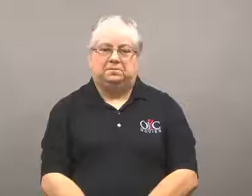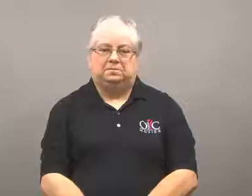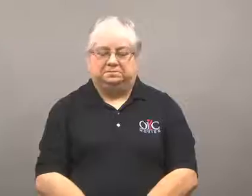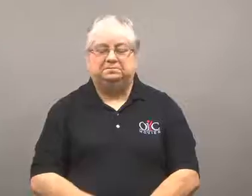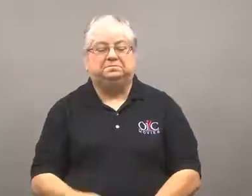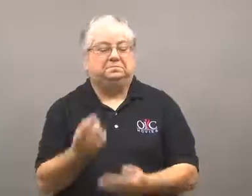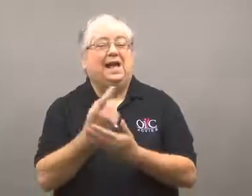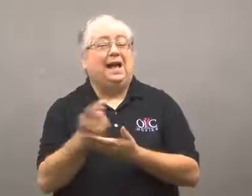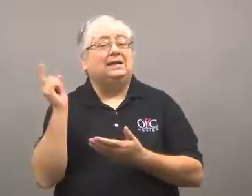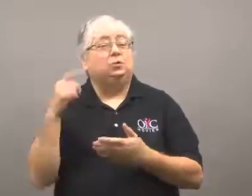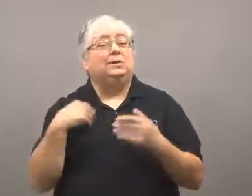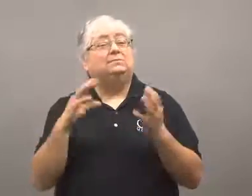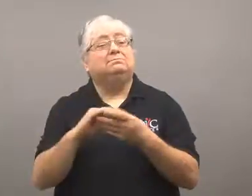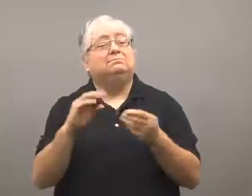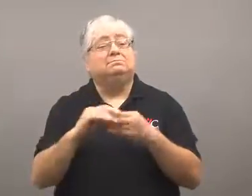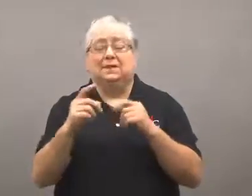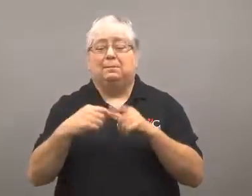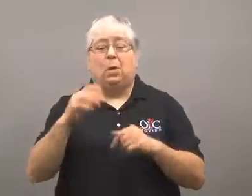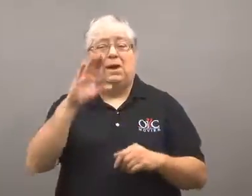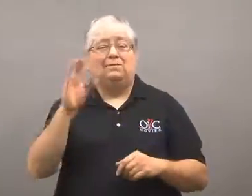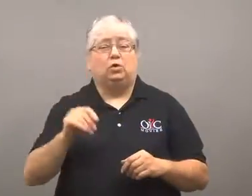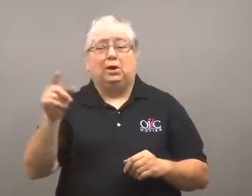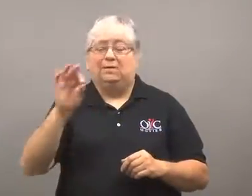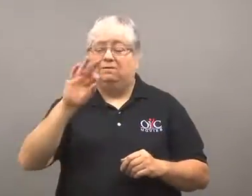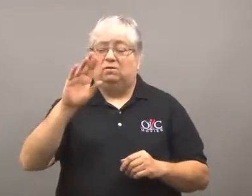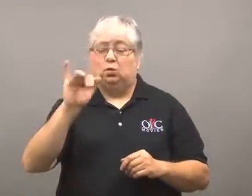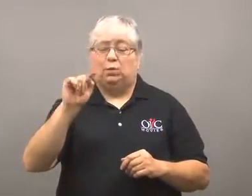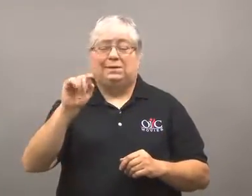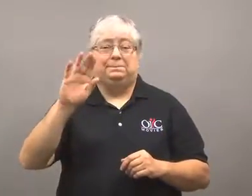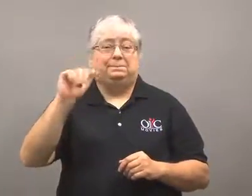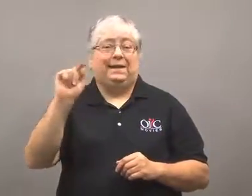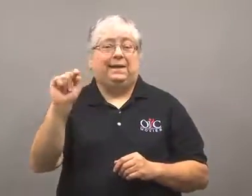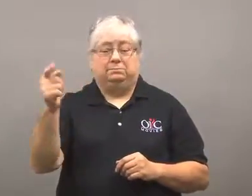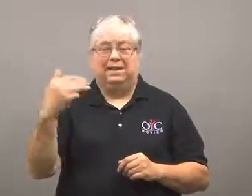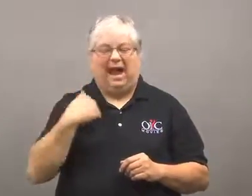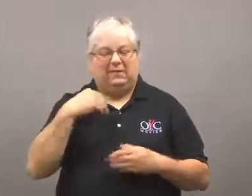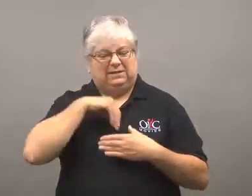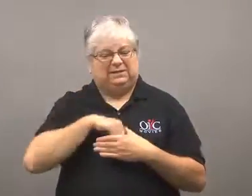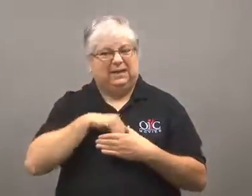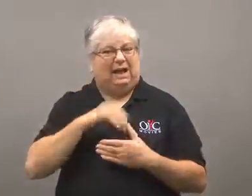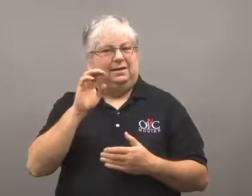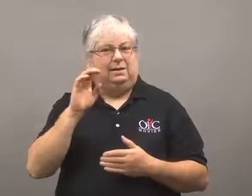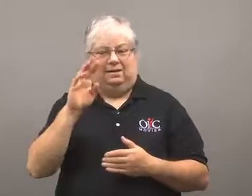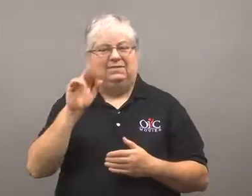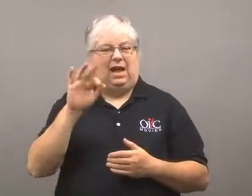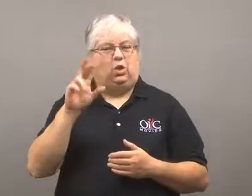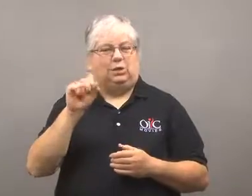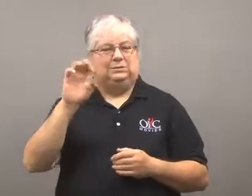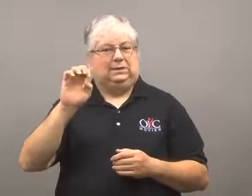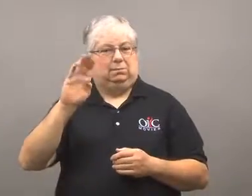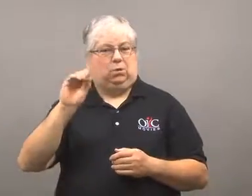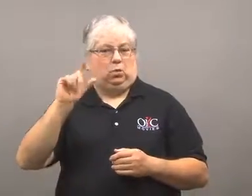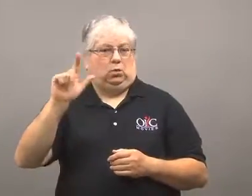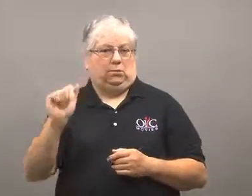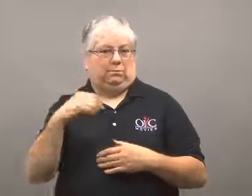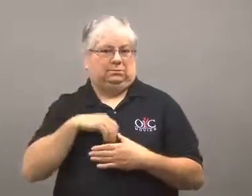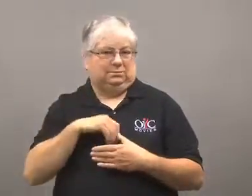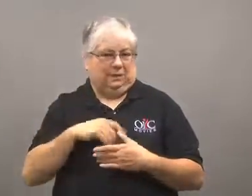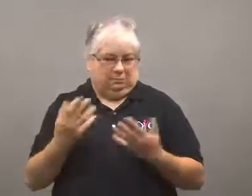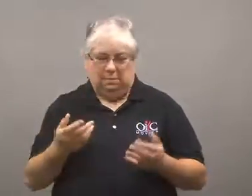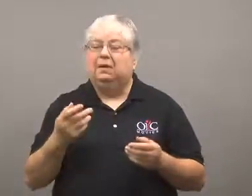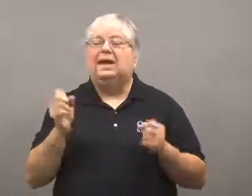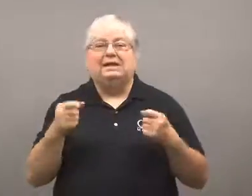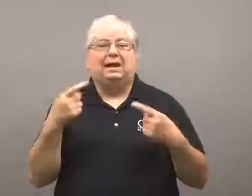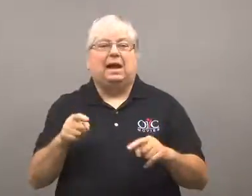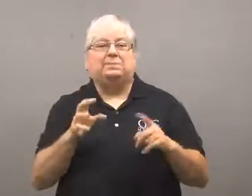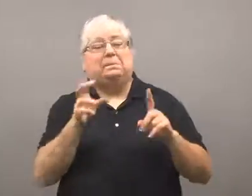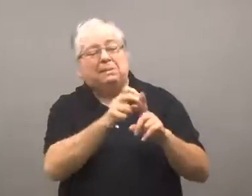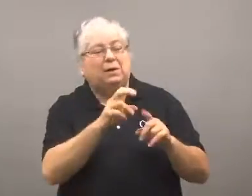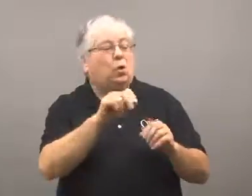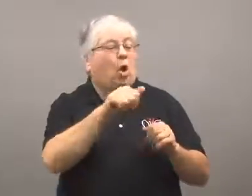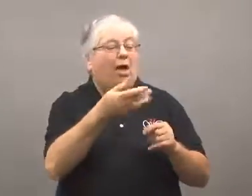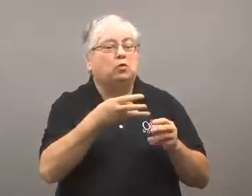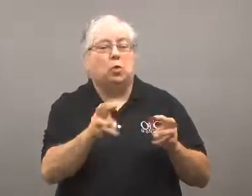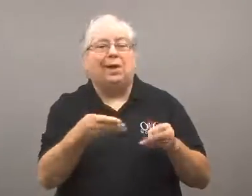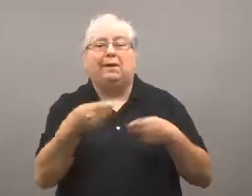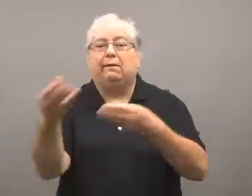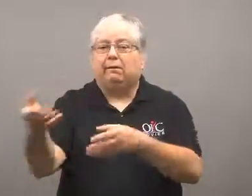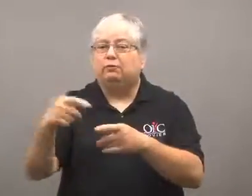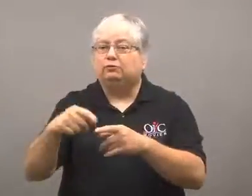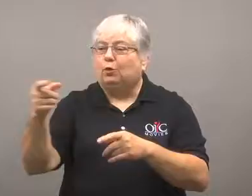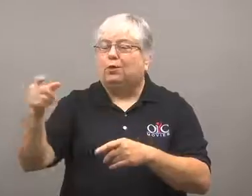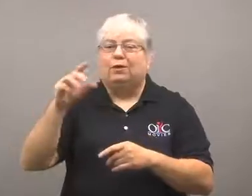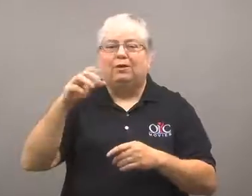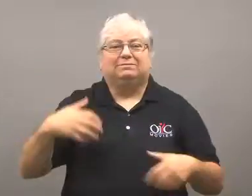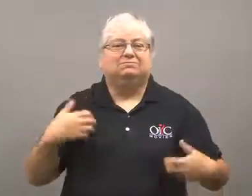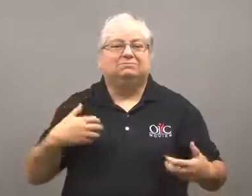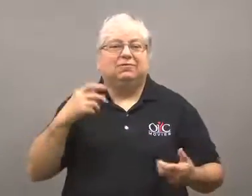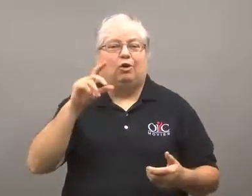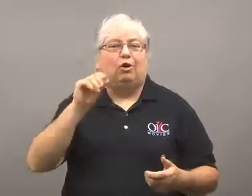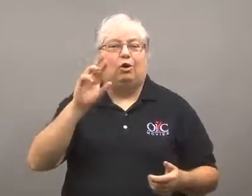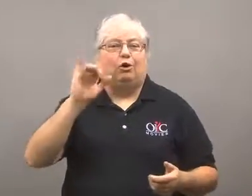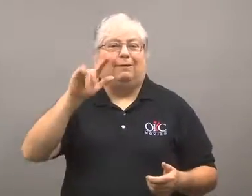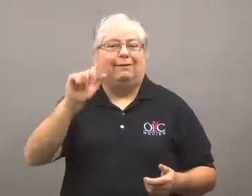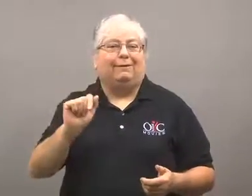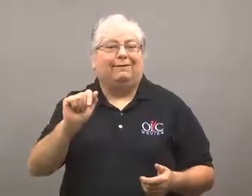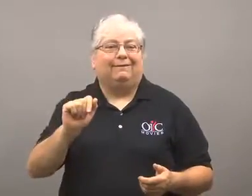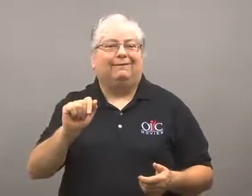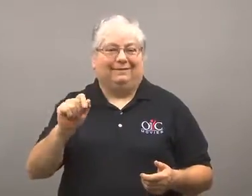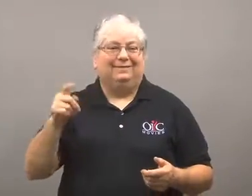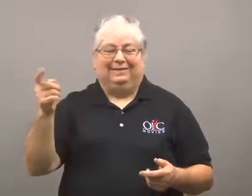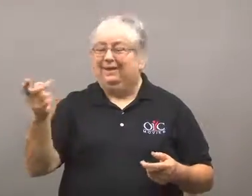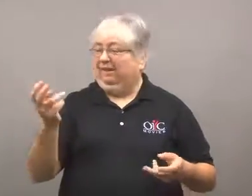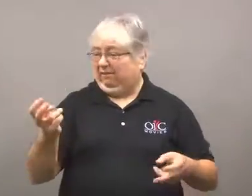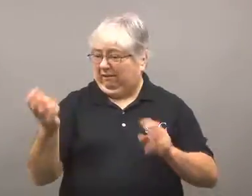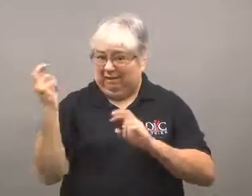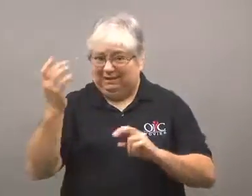Last week, I explained how the African fruit bat is a carrier of Ebola,